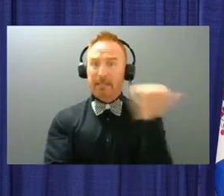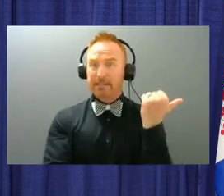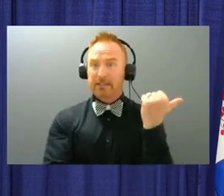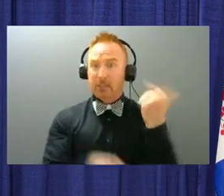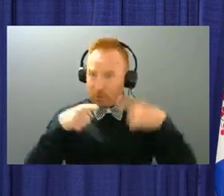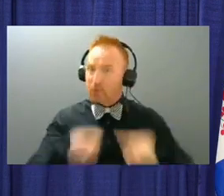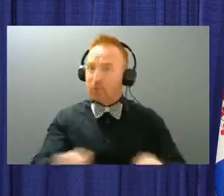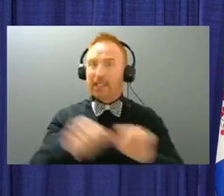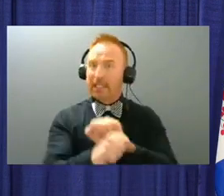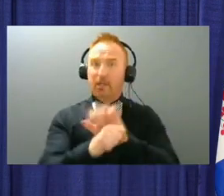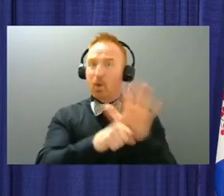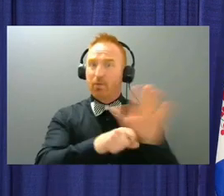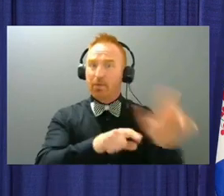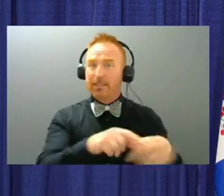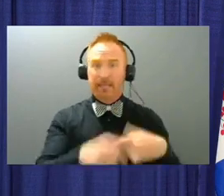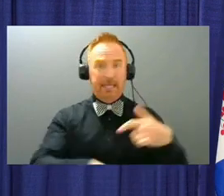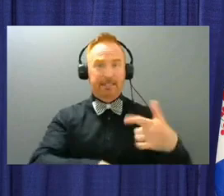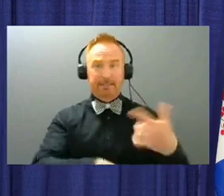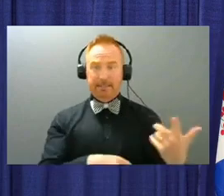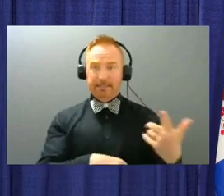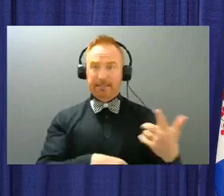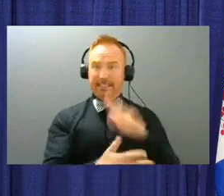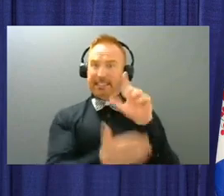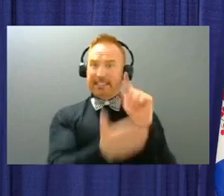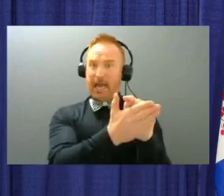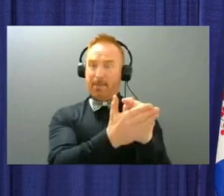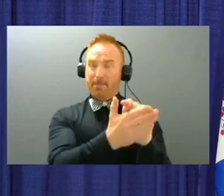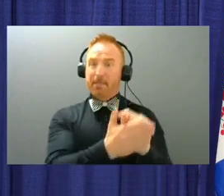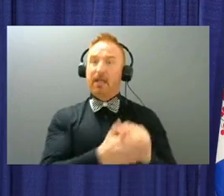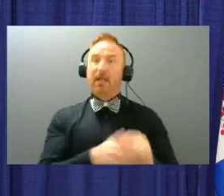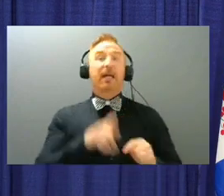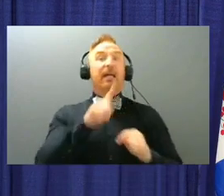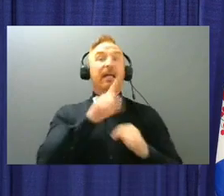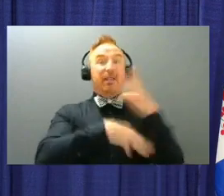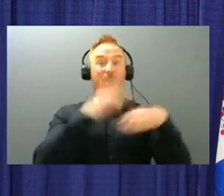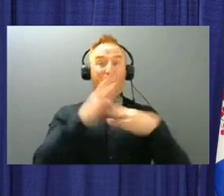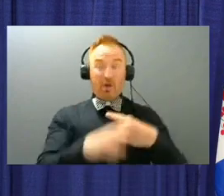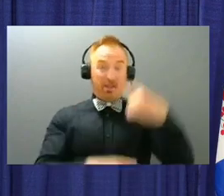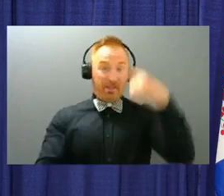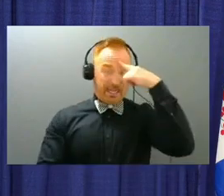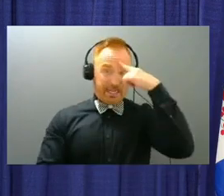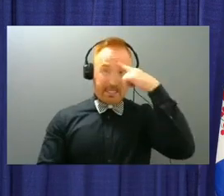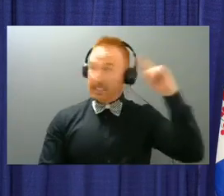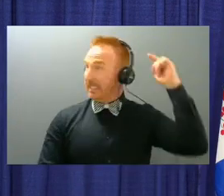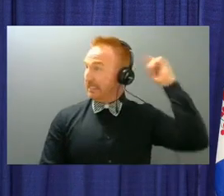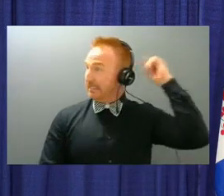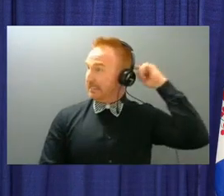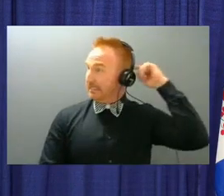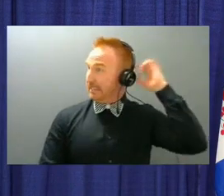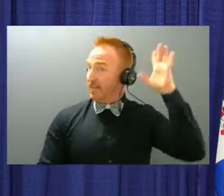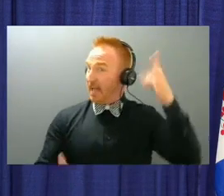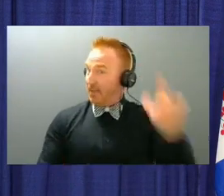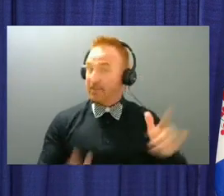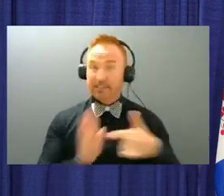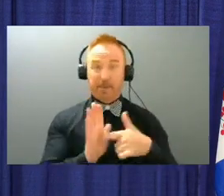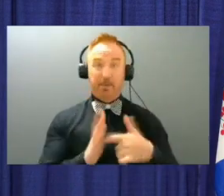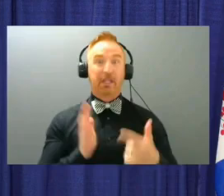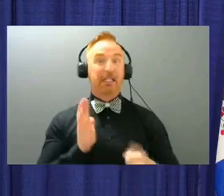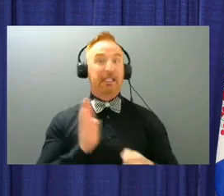difficult times. In this part of the world, most of us hardly think twice about living with another lethal threat in our midst, bears.